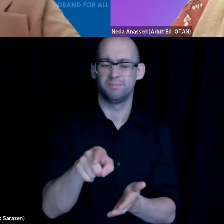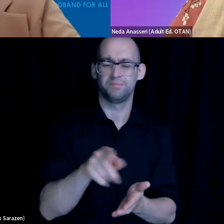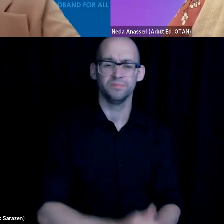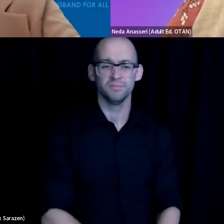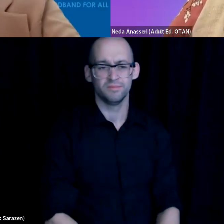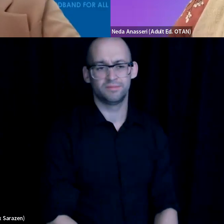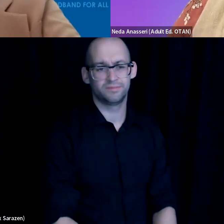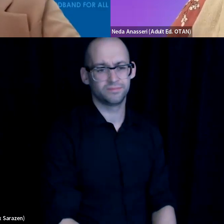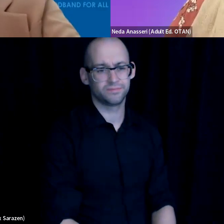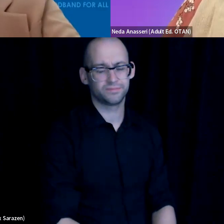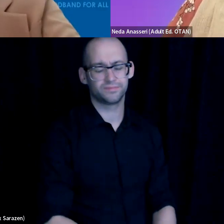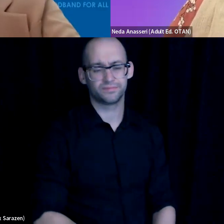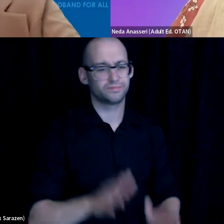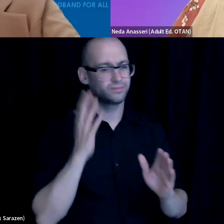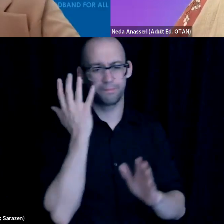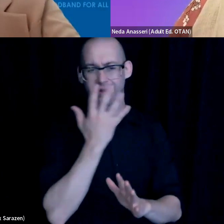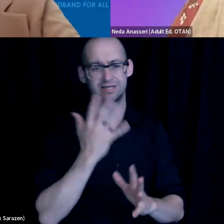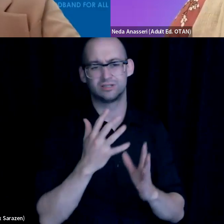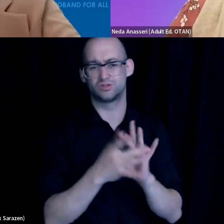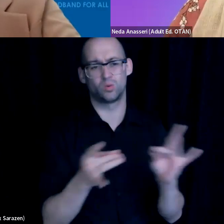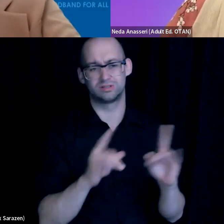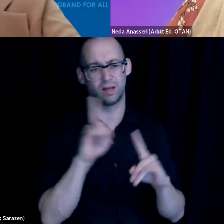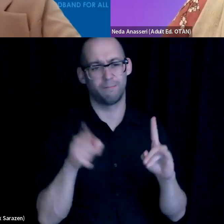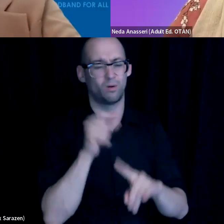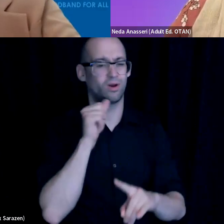students or some amazing stories about adult learners. I'm going to pop those links into